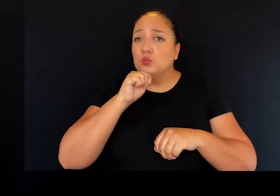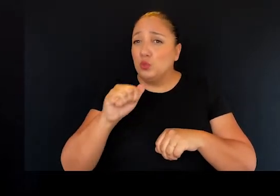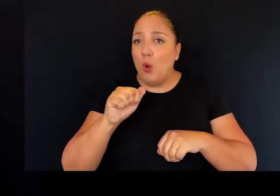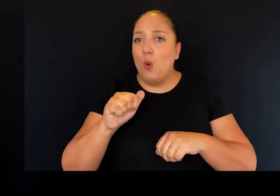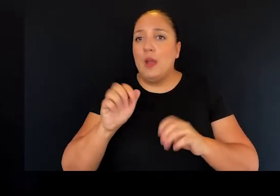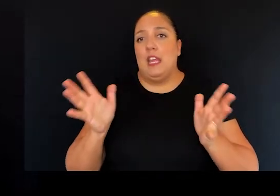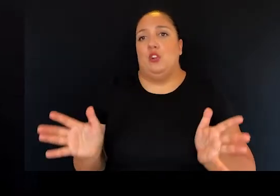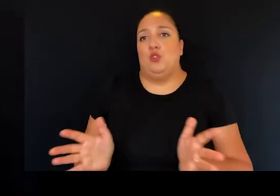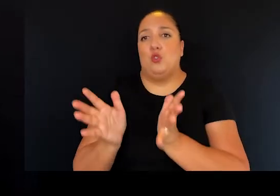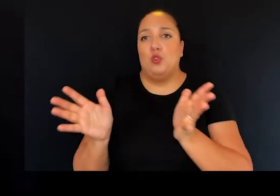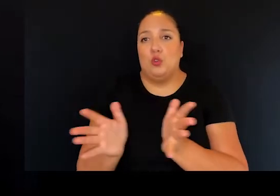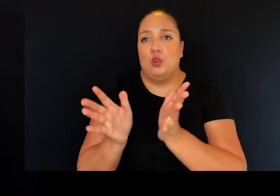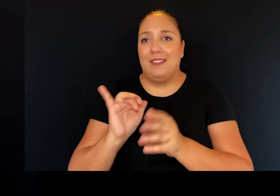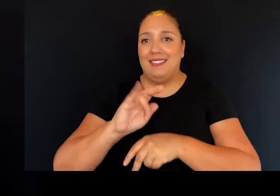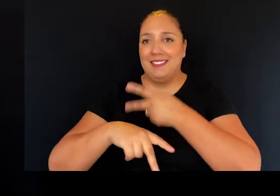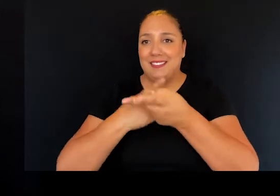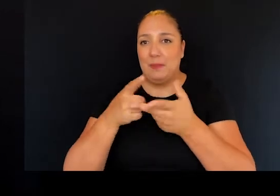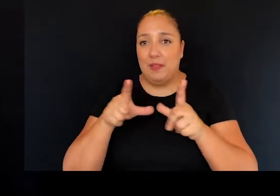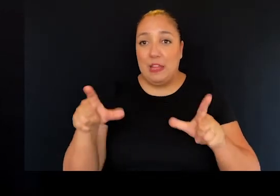If it's said as a joke, don't laugh.